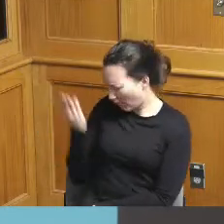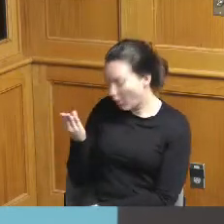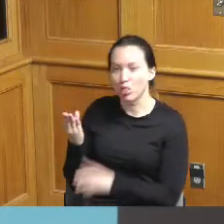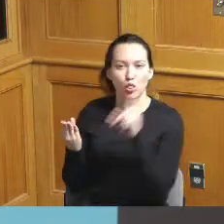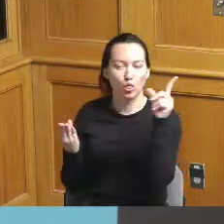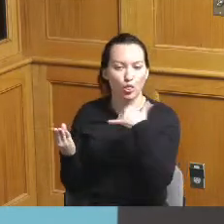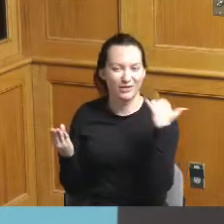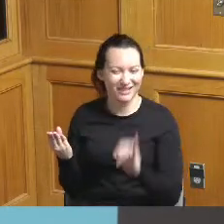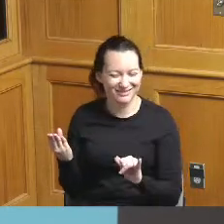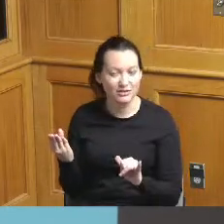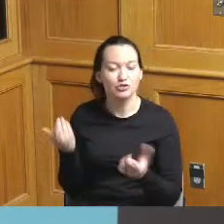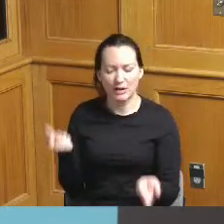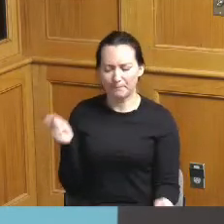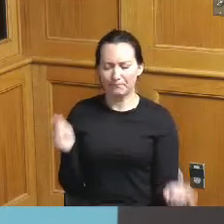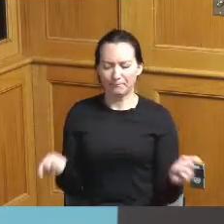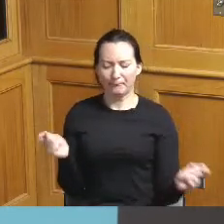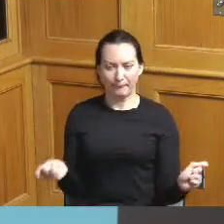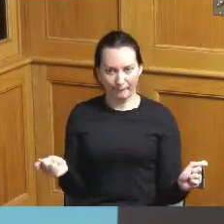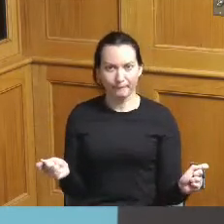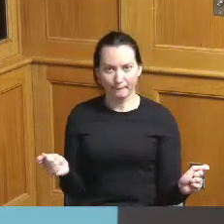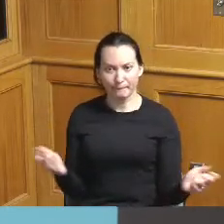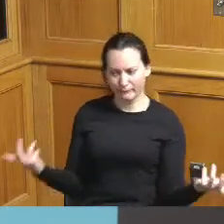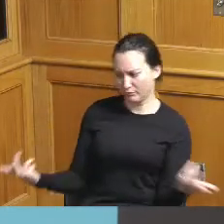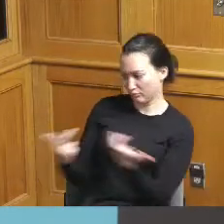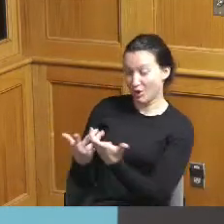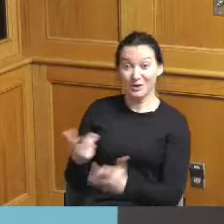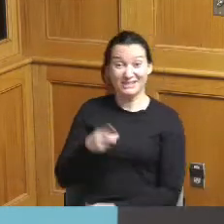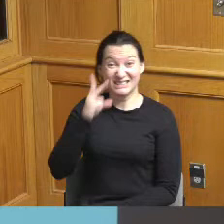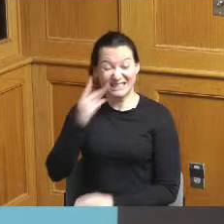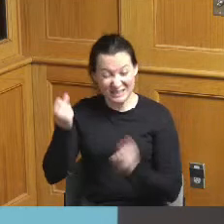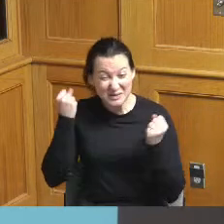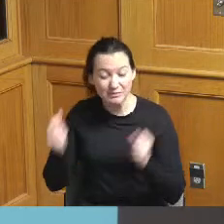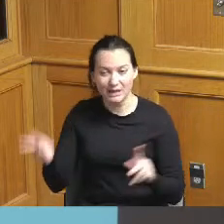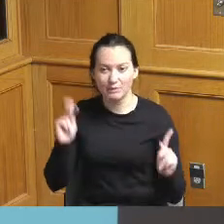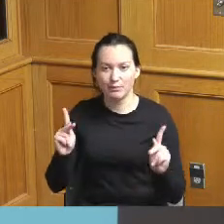try to adjust as accordingly we don't want to see a lot of people that were in the bathroom